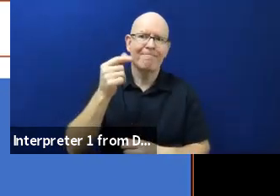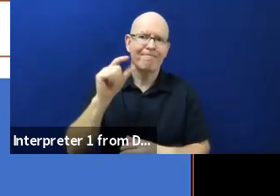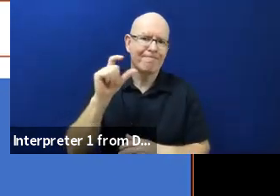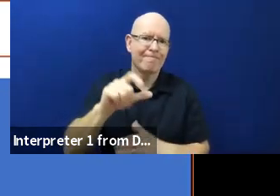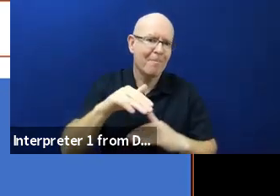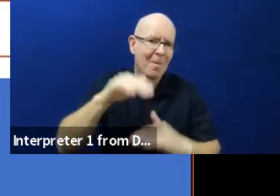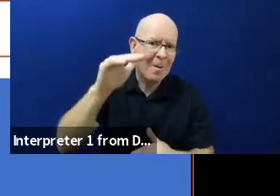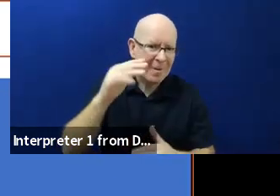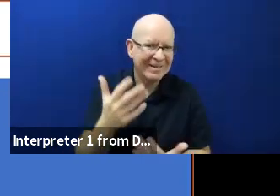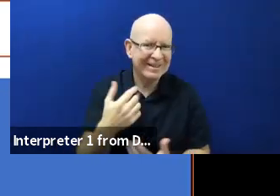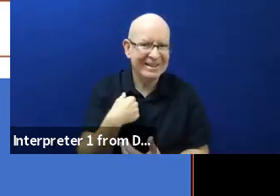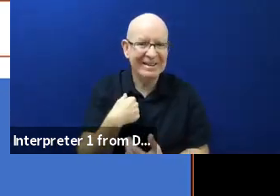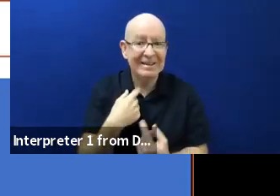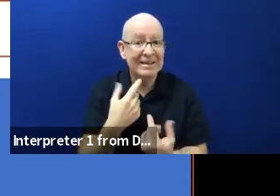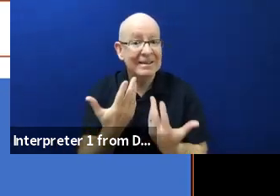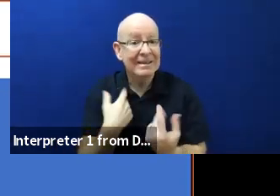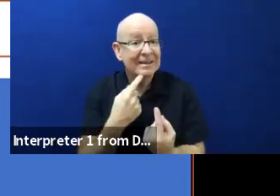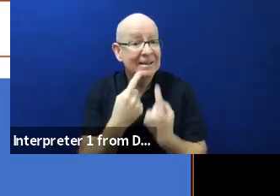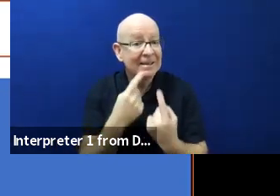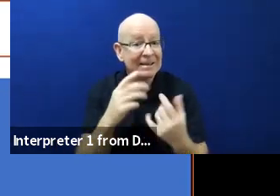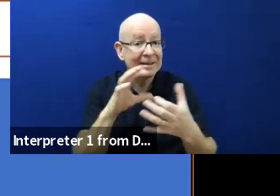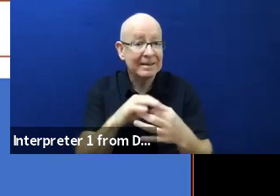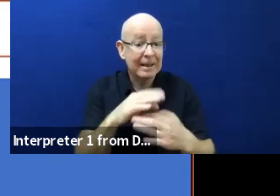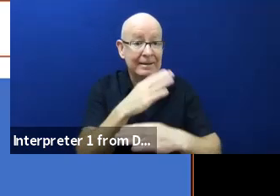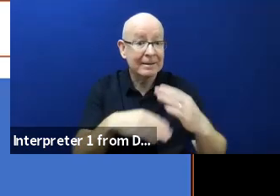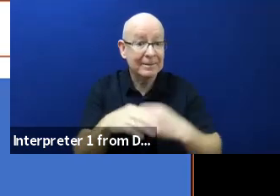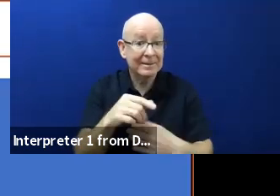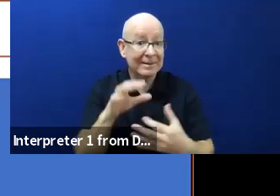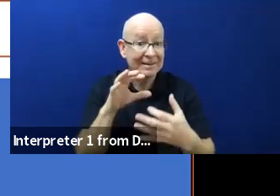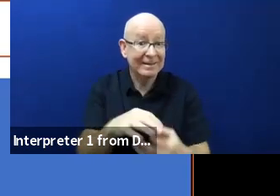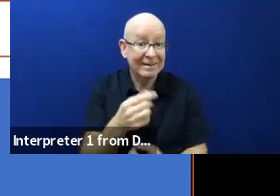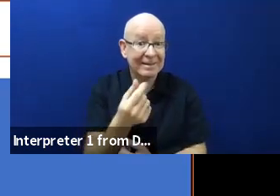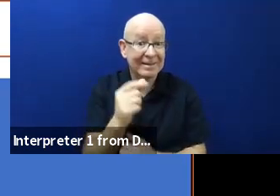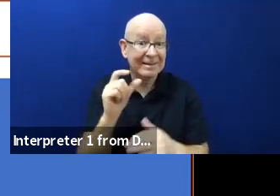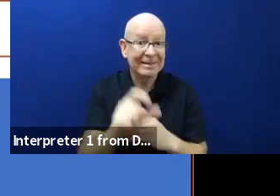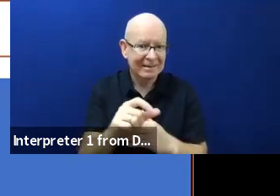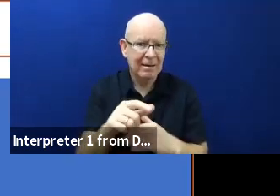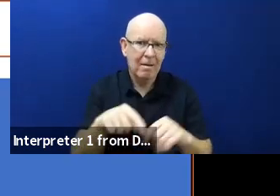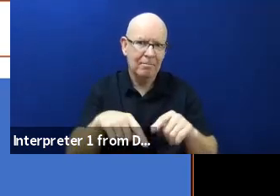mentioned and if for instance if you are parents of a child with disability, in many countries the